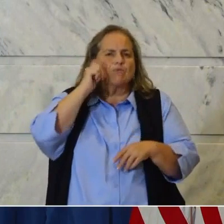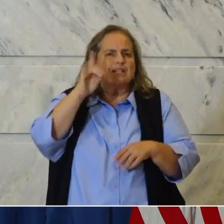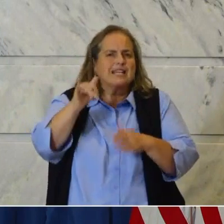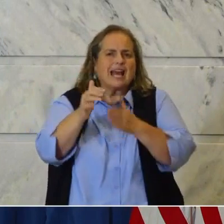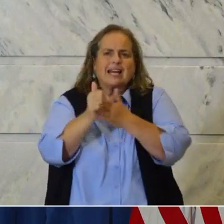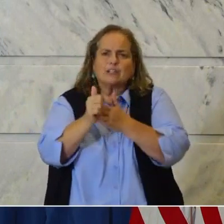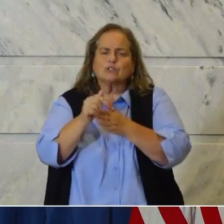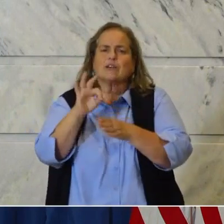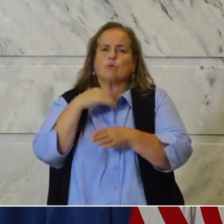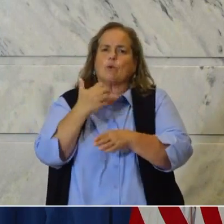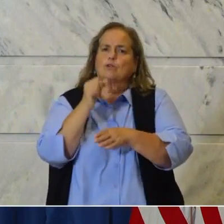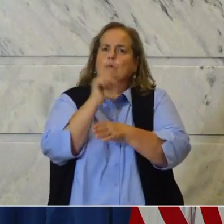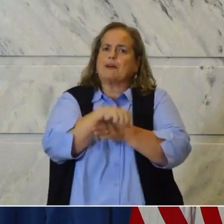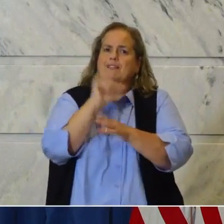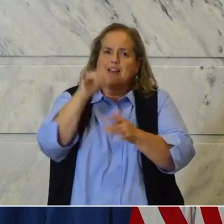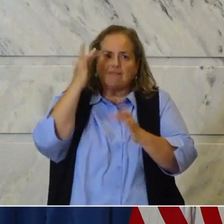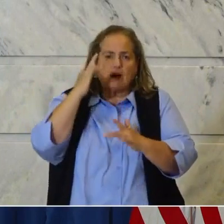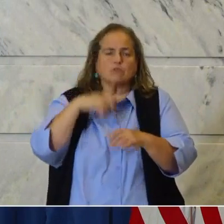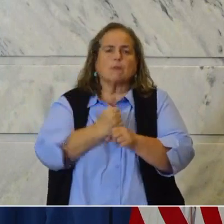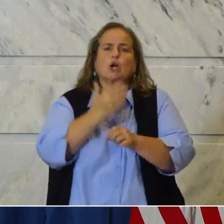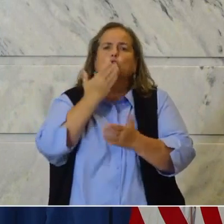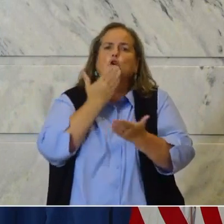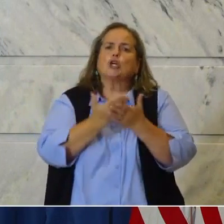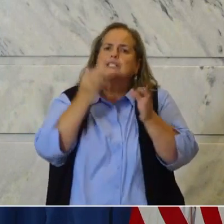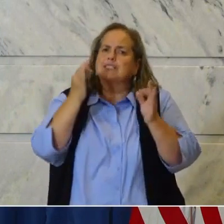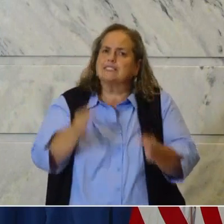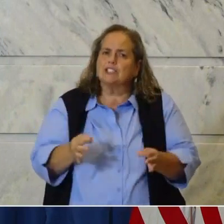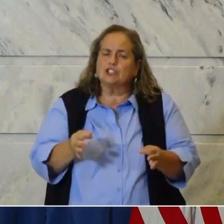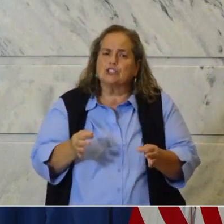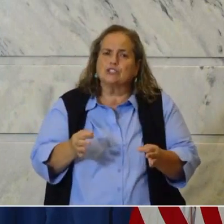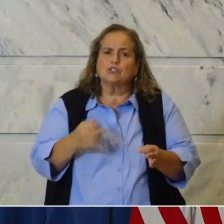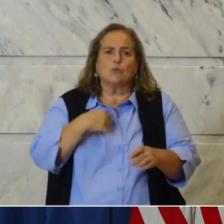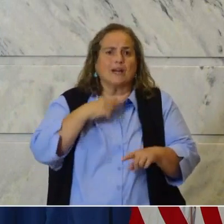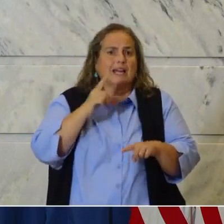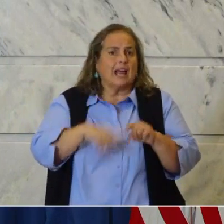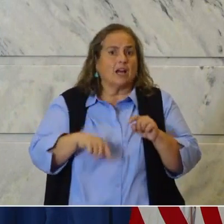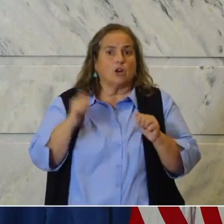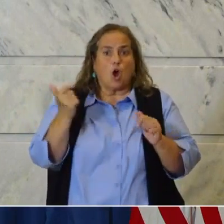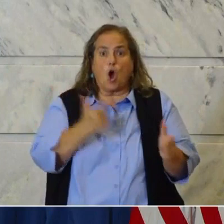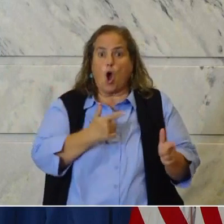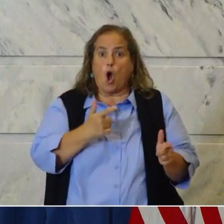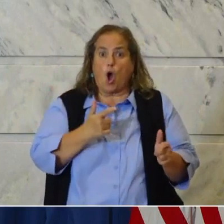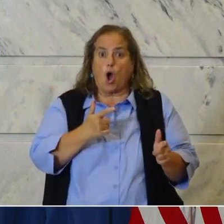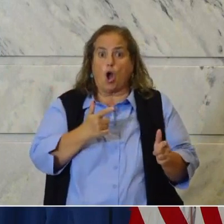making good decisions can't all come to this desk. We don't this podium. We